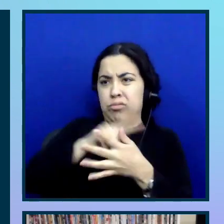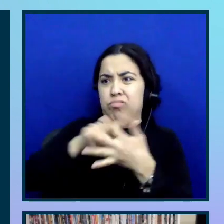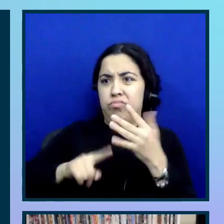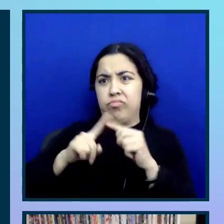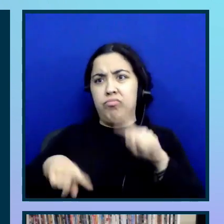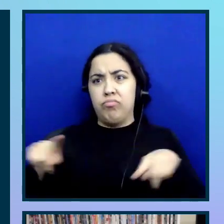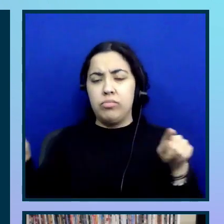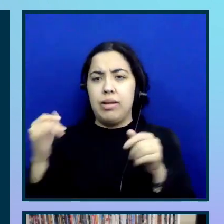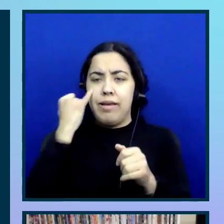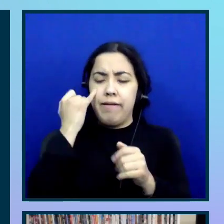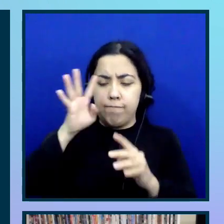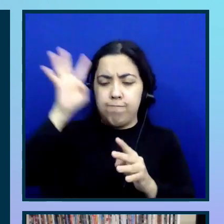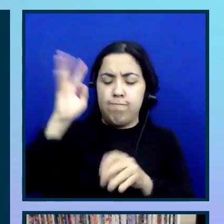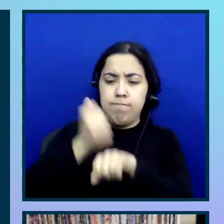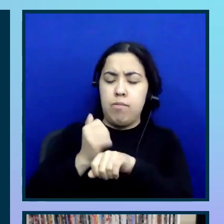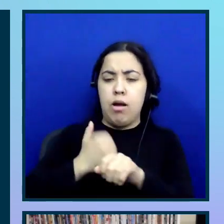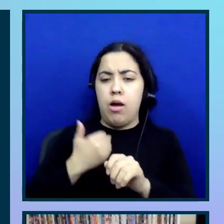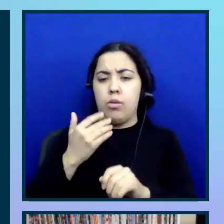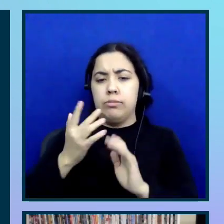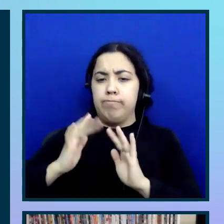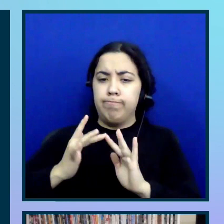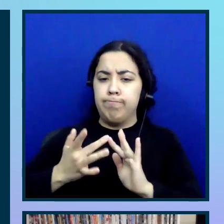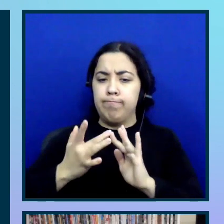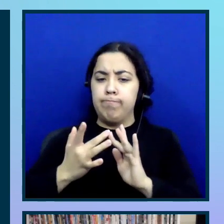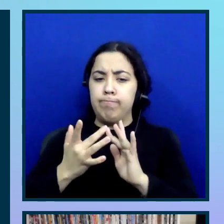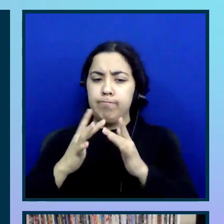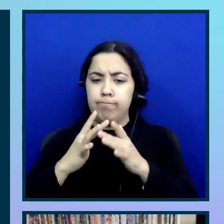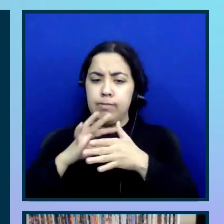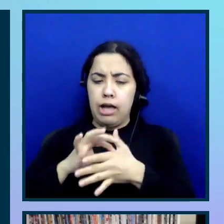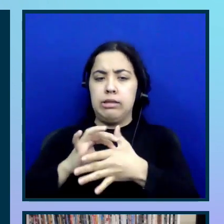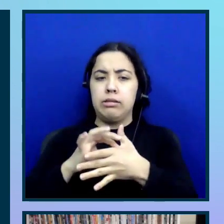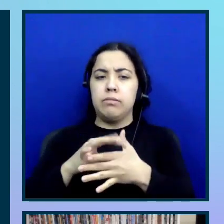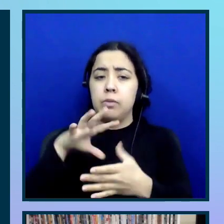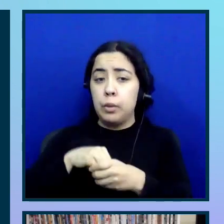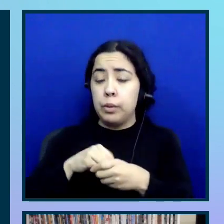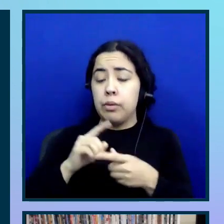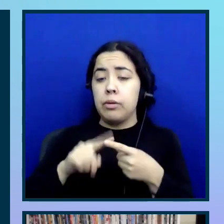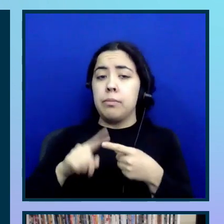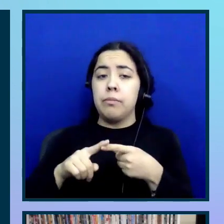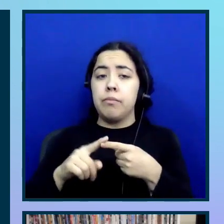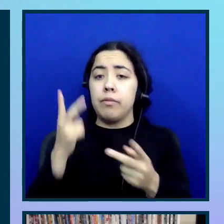when creating digital content. So at a very high level, some disabilities include visual impairments,